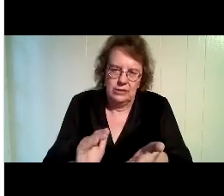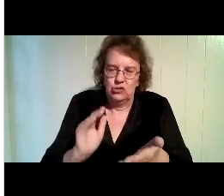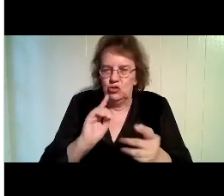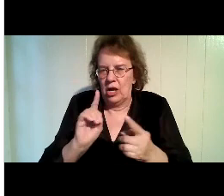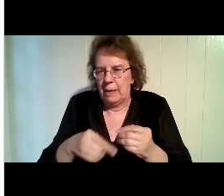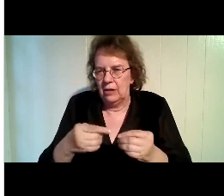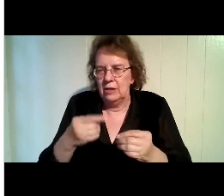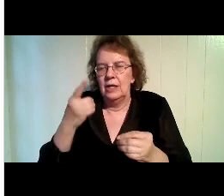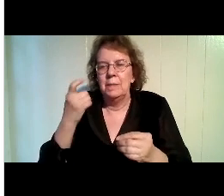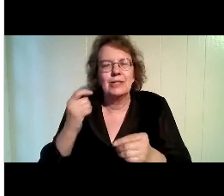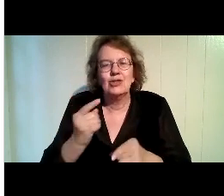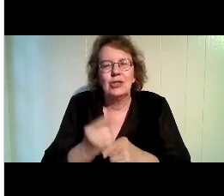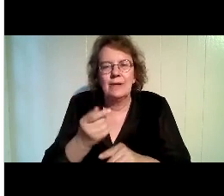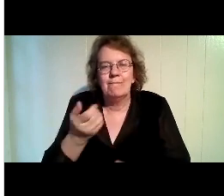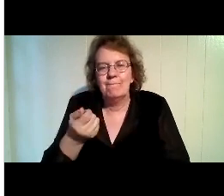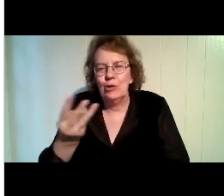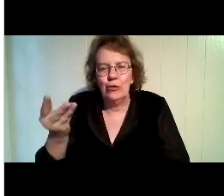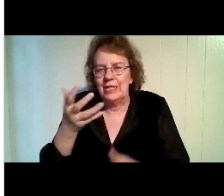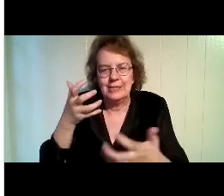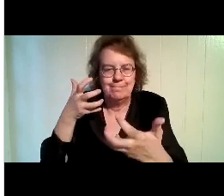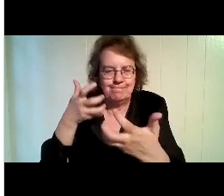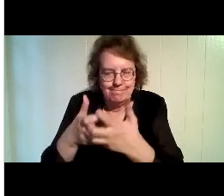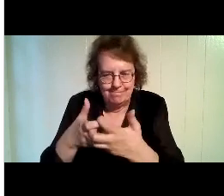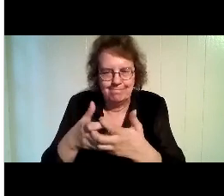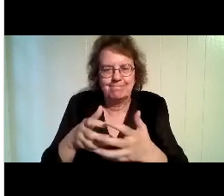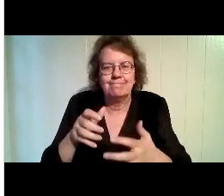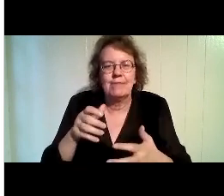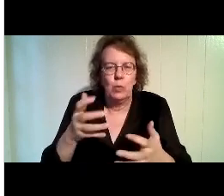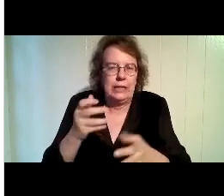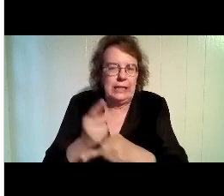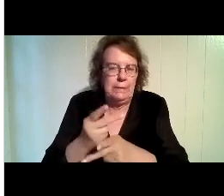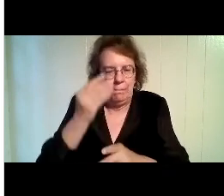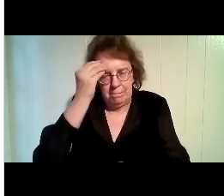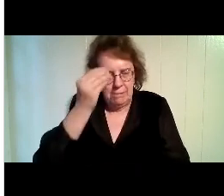go up there going to be something you want to keep in mind, no matter what kind of